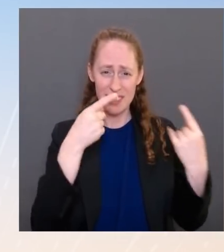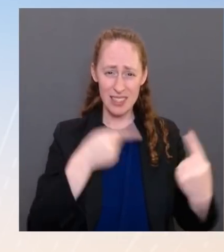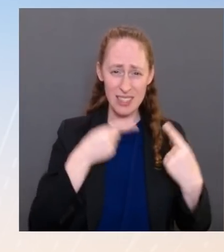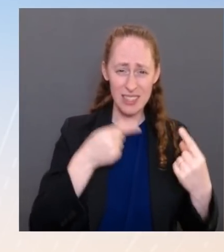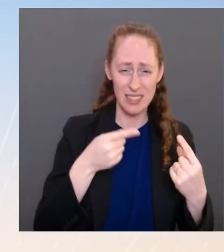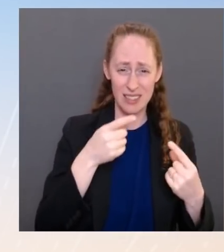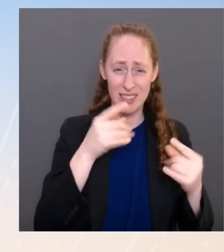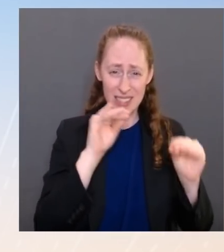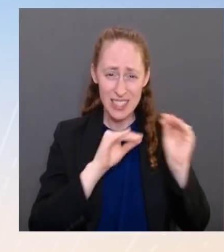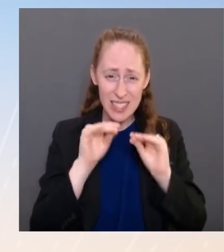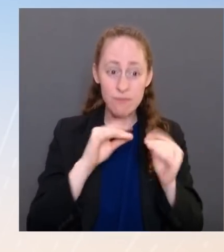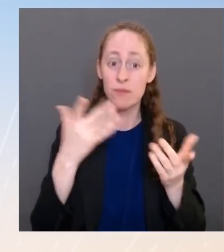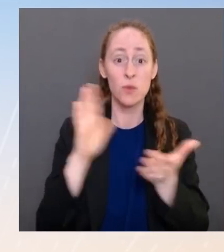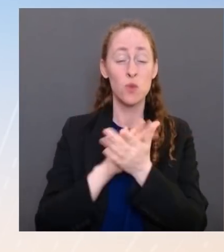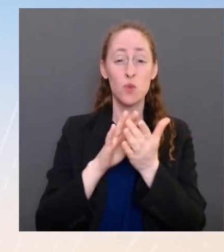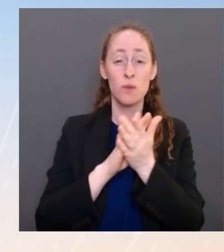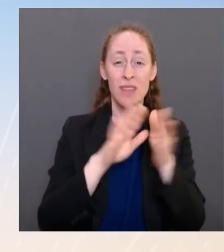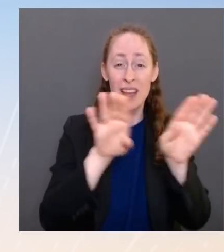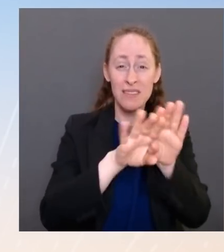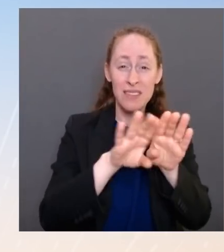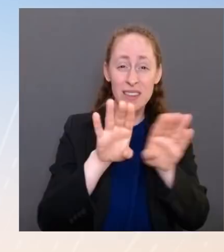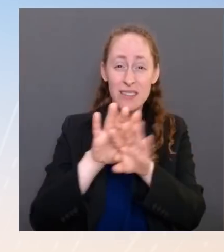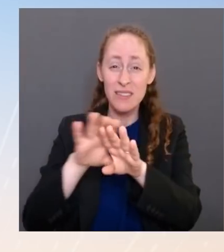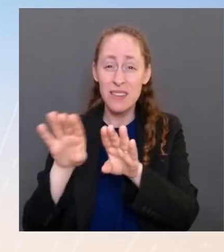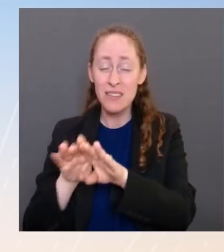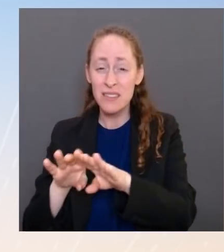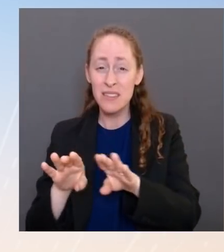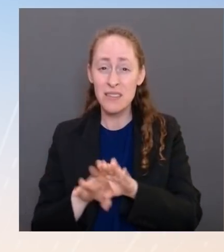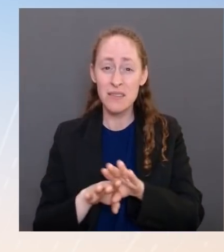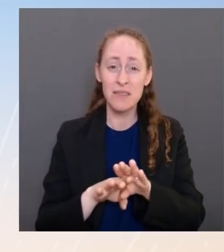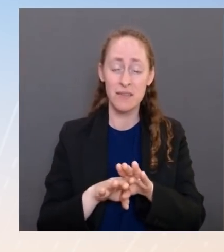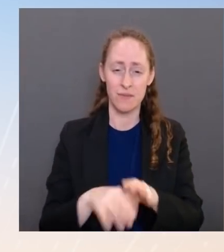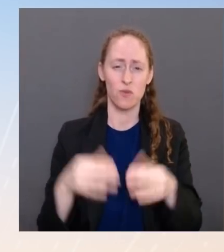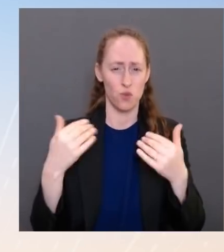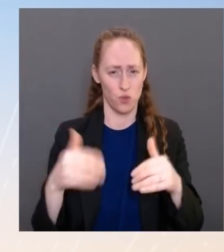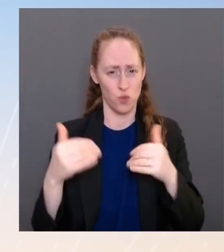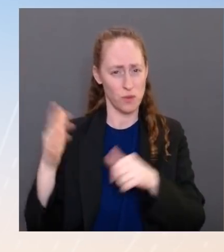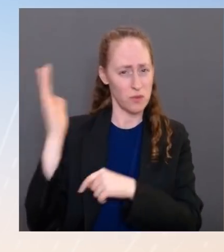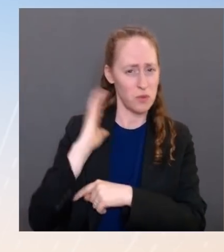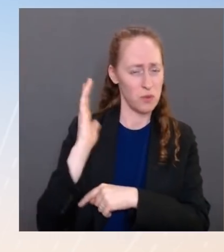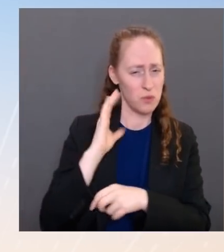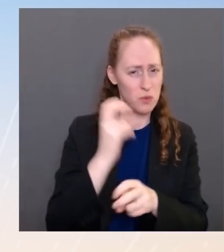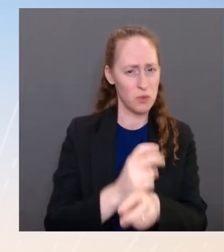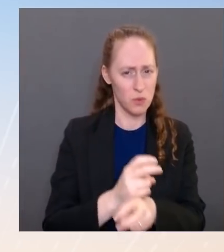There was, of course, an accompanying economic downturn as a result. And we've seen in recent months